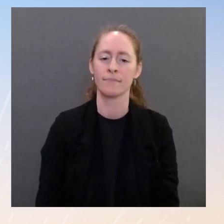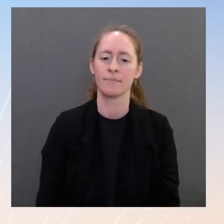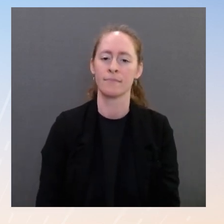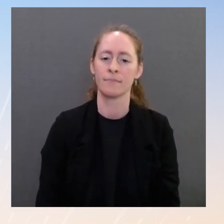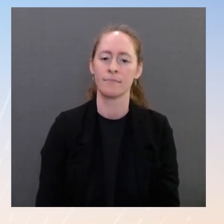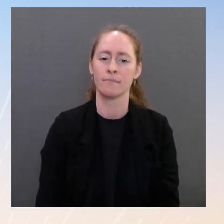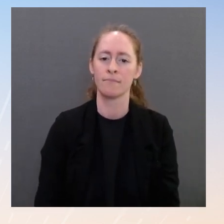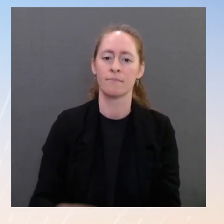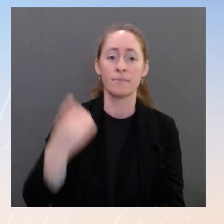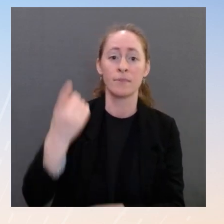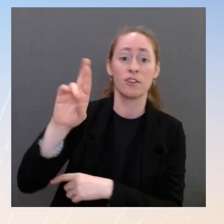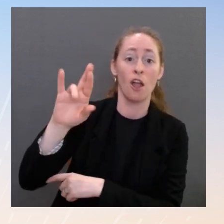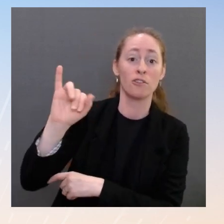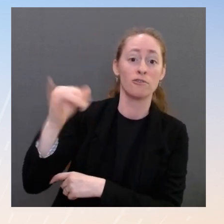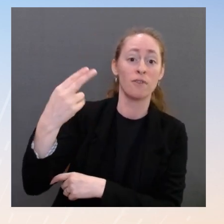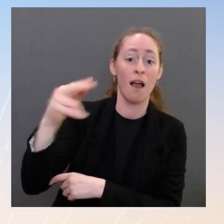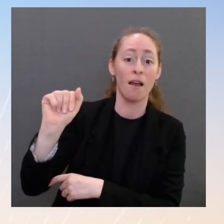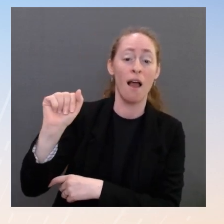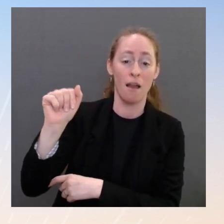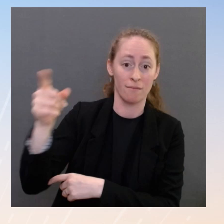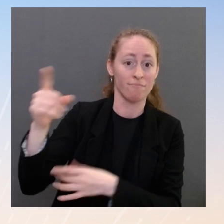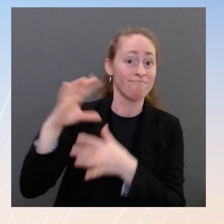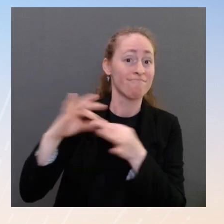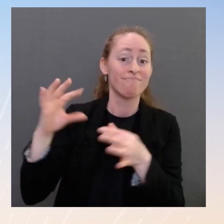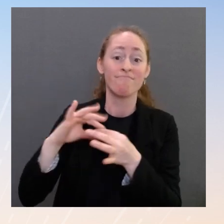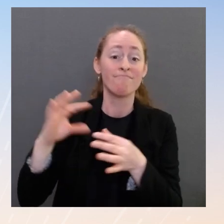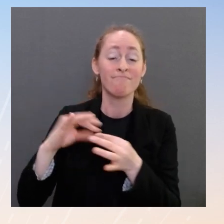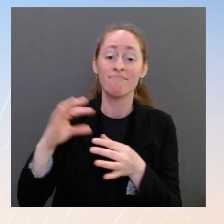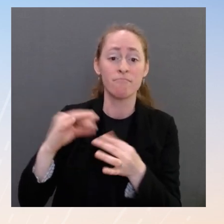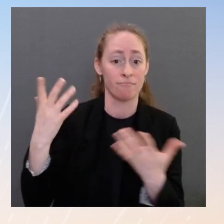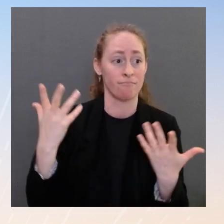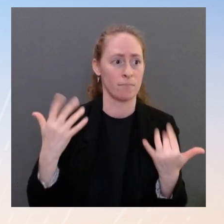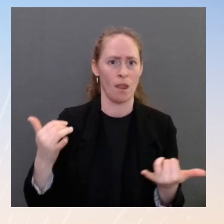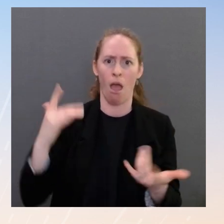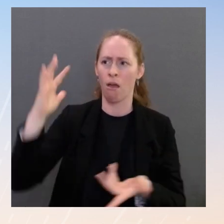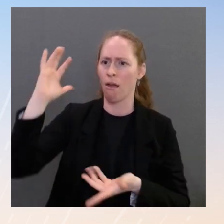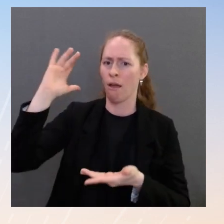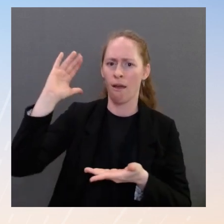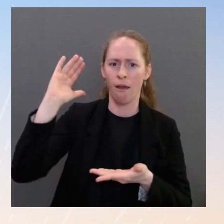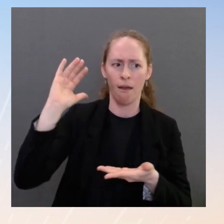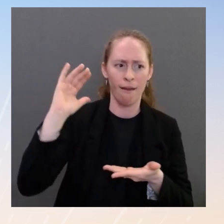is that cases are low, driven by the extremely -- while cases are low, cases -- while cases --